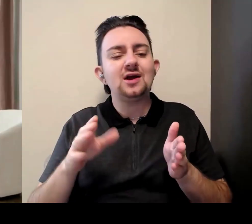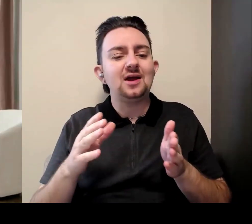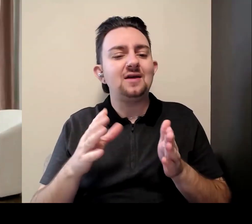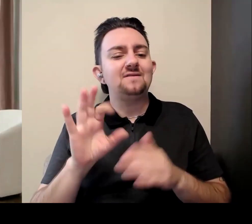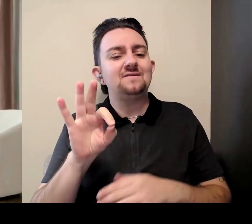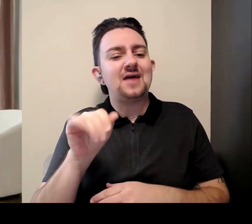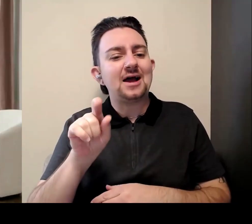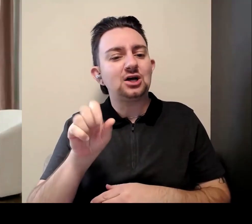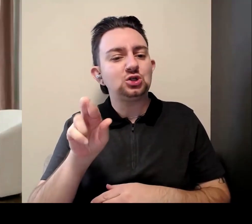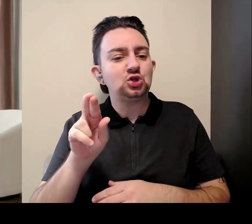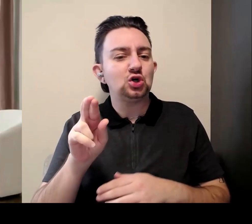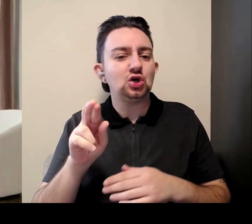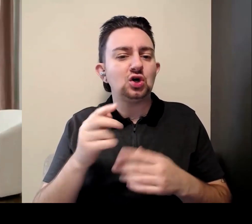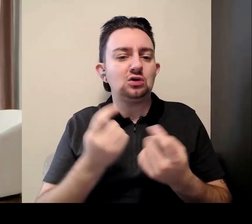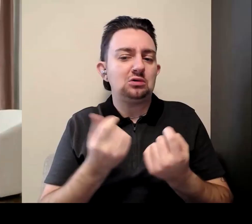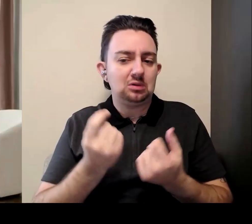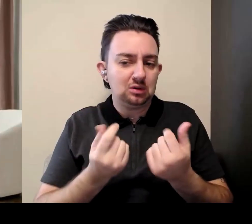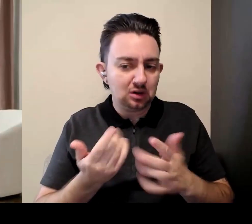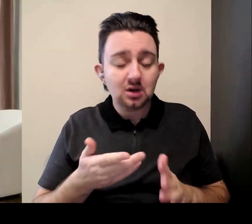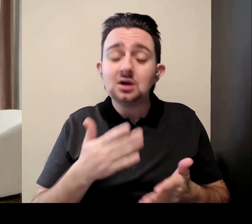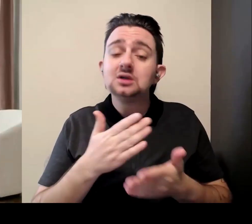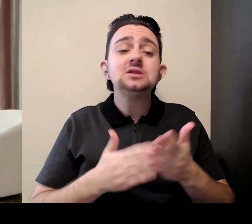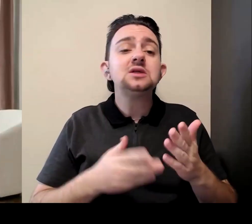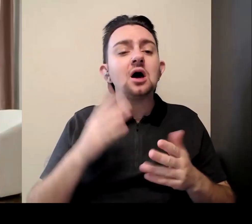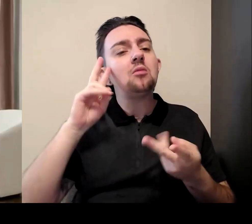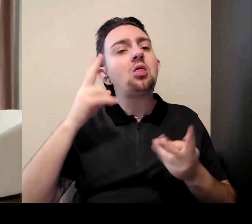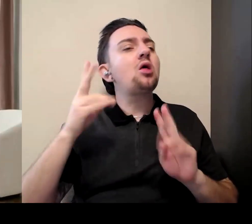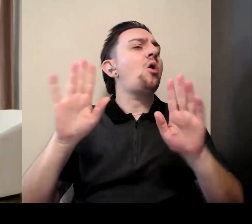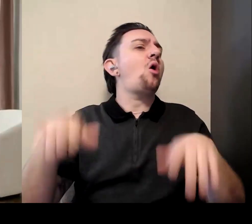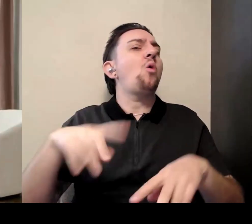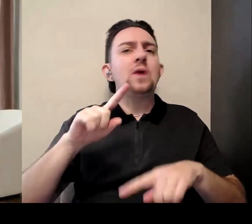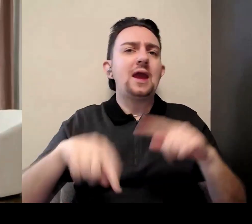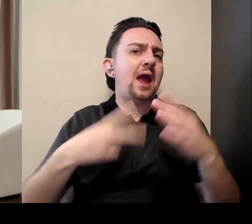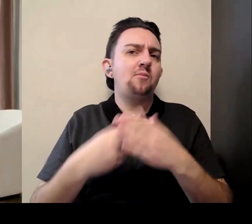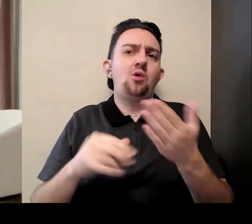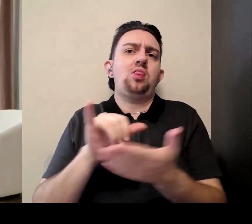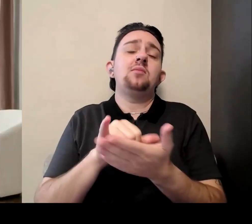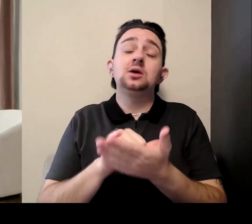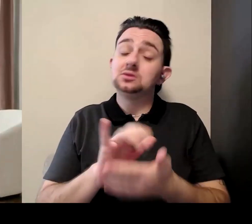Well, some things that they have in common oftentimes are that struggle with reading.